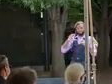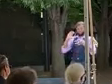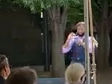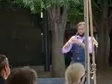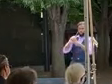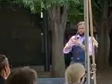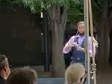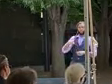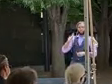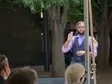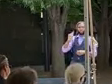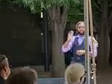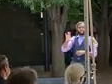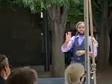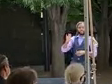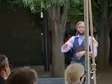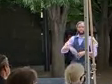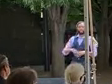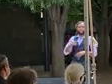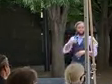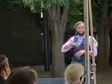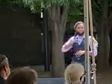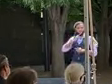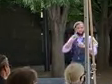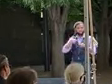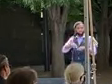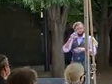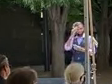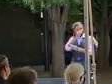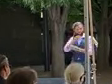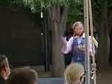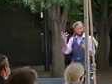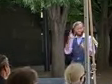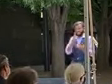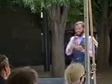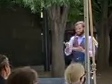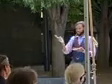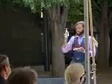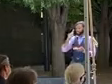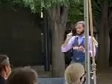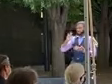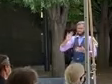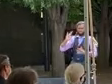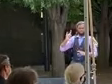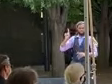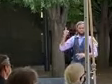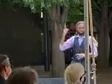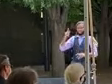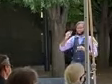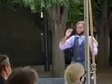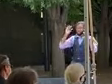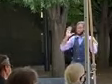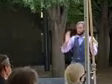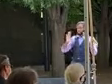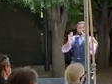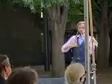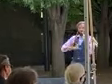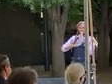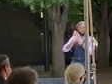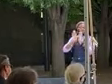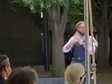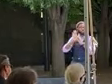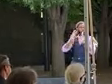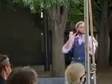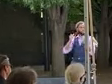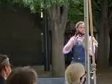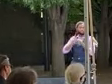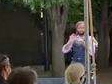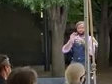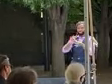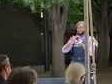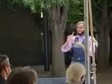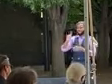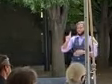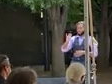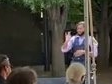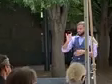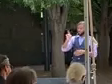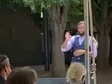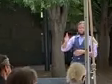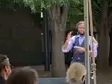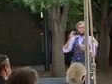I am proud to report that just last week the first-ever teacher development workshop on the FDR Memorial was held.